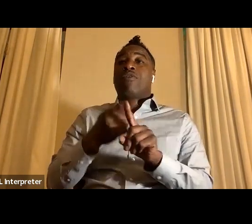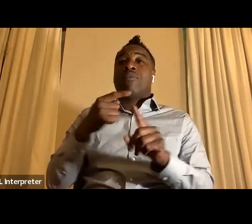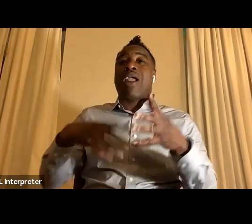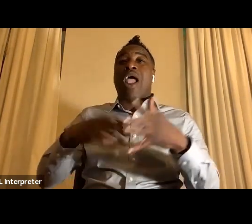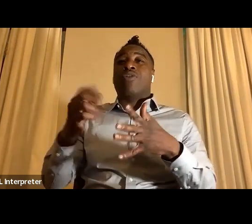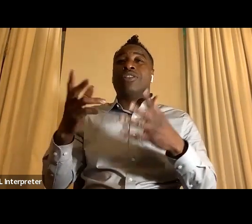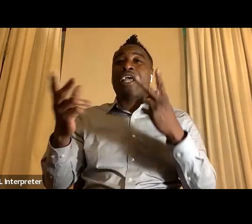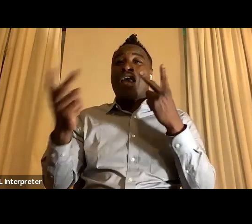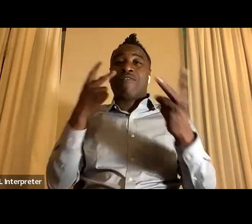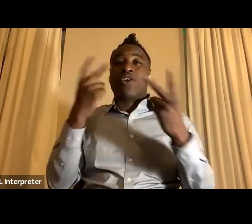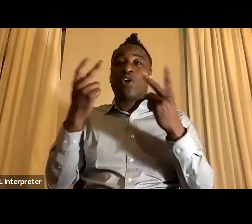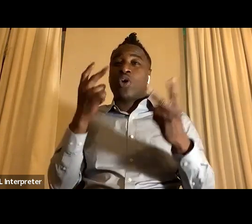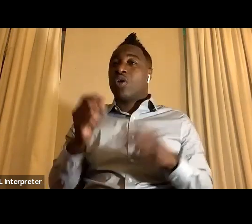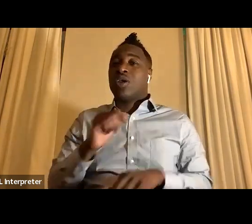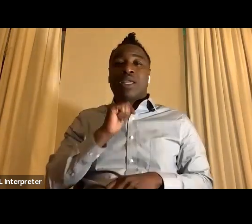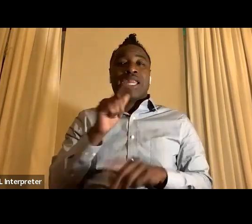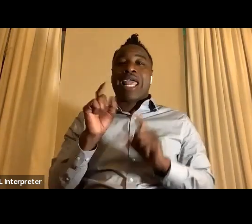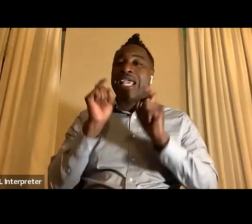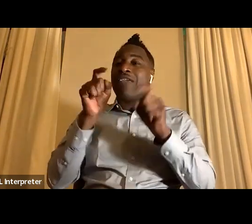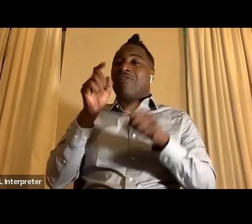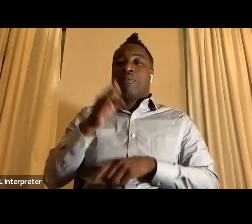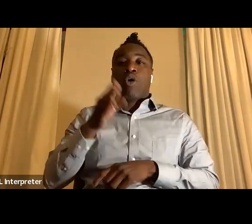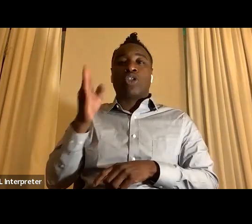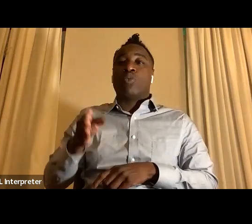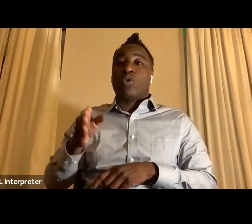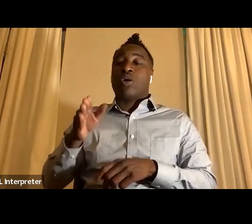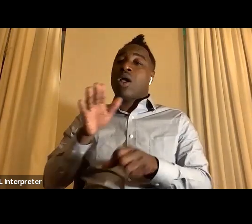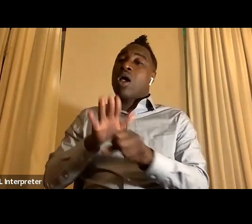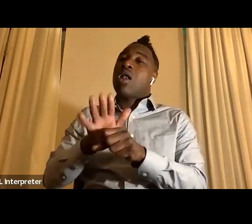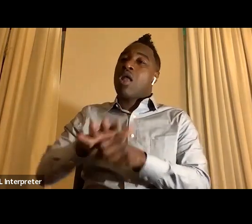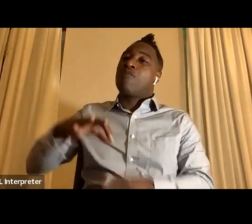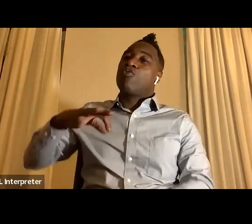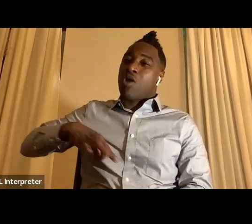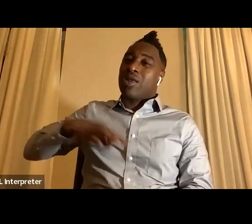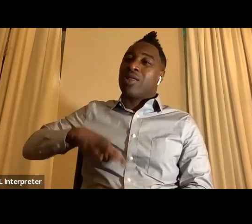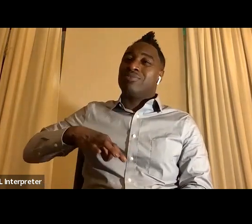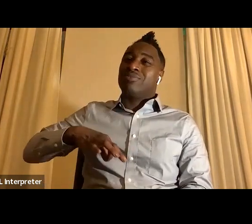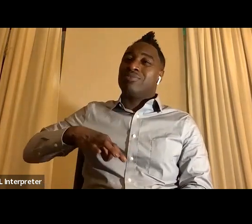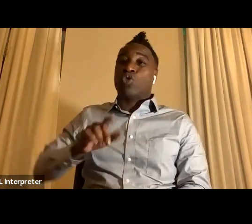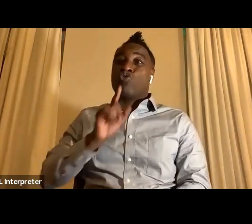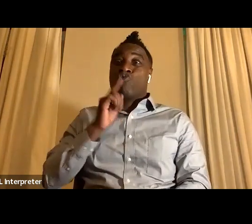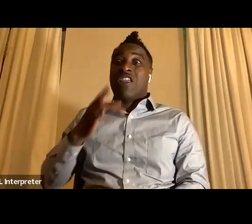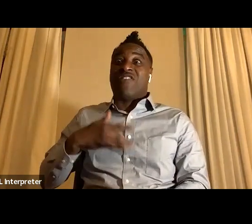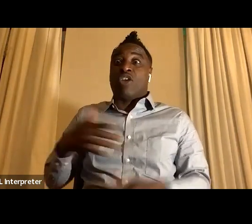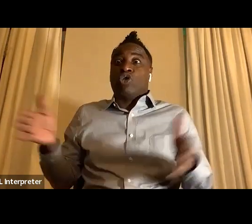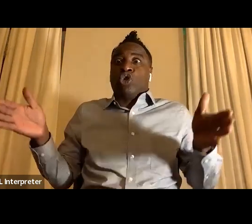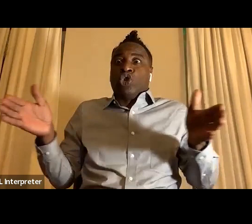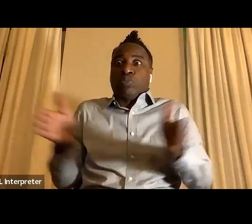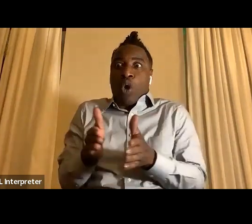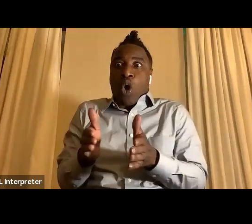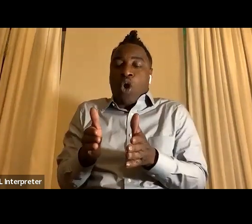aren't giving Baltimore all of its credit. So it's a lot smaller until you're here and then it's suddenly the surprise of where it does come from.